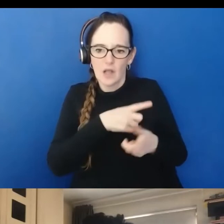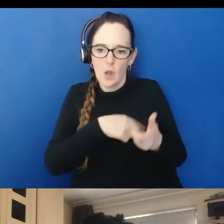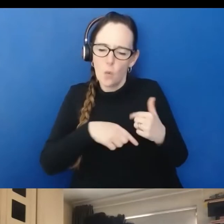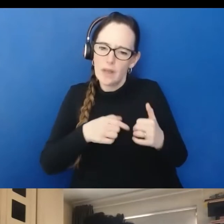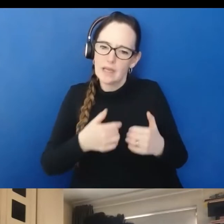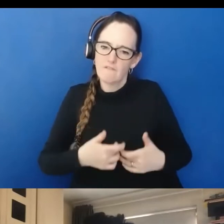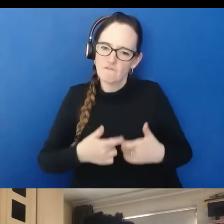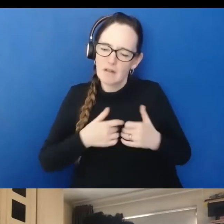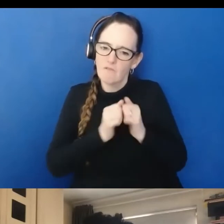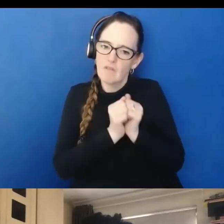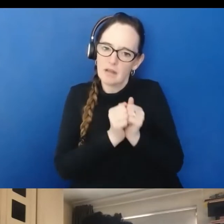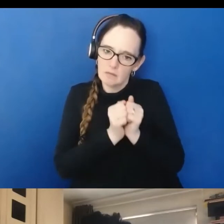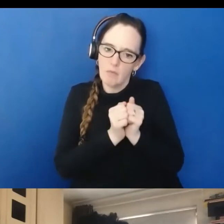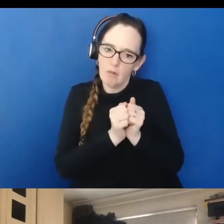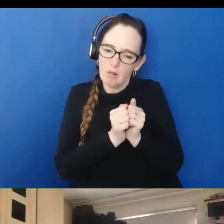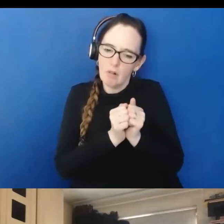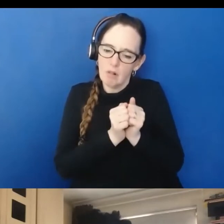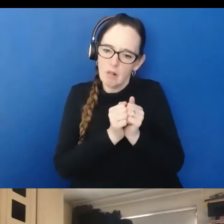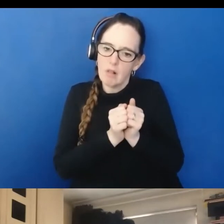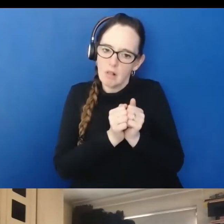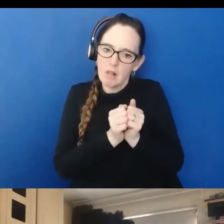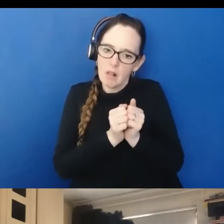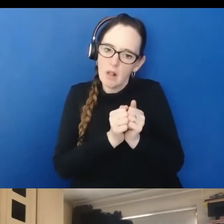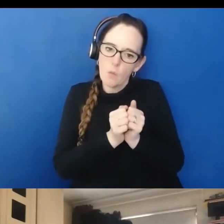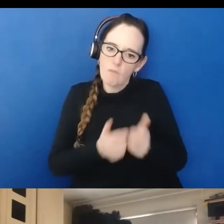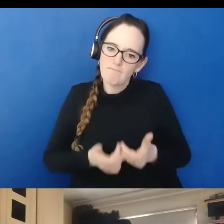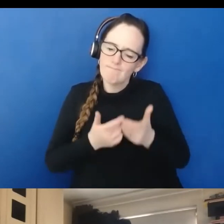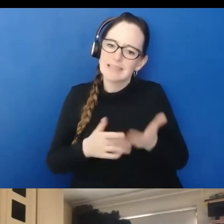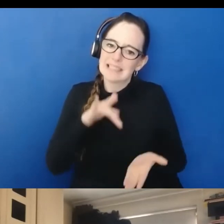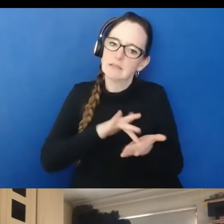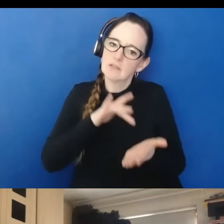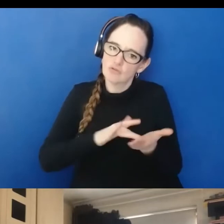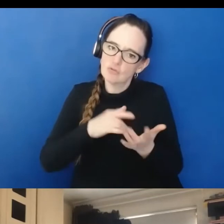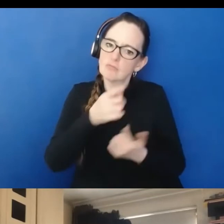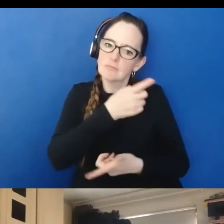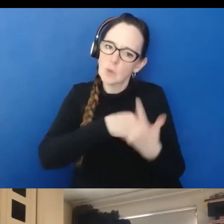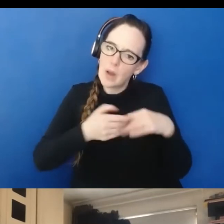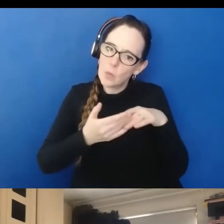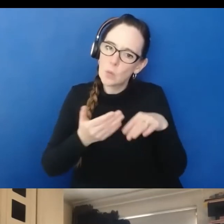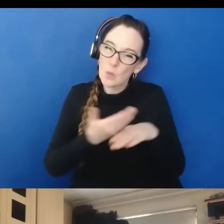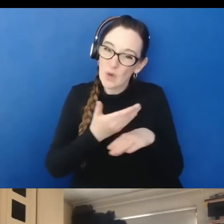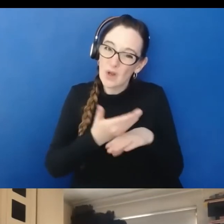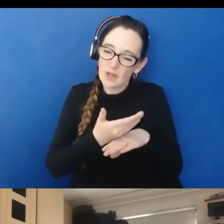and closely to our collaboration. And, really, it's sort of fundamentally what